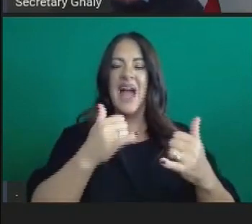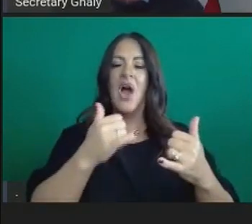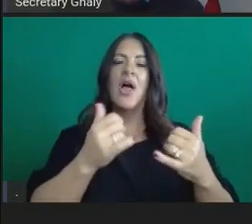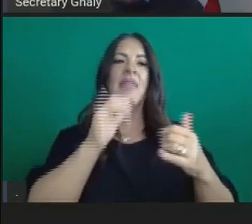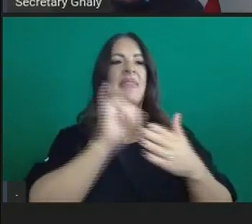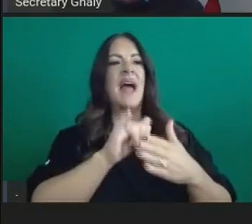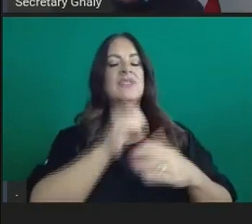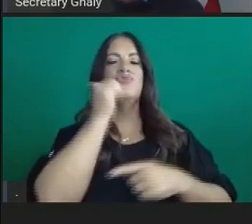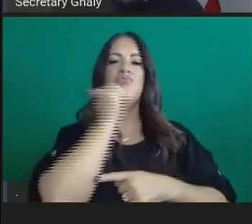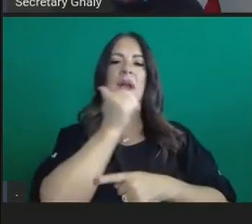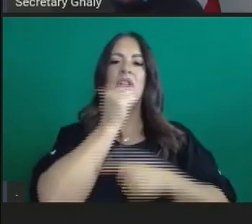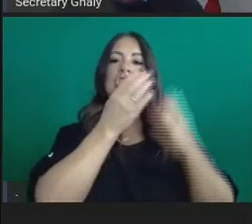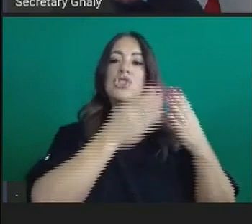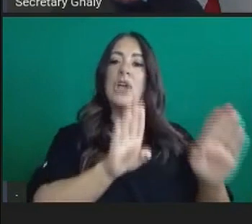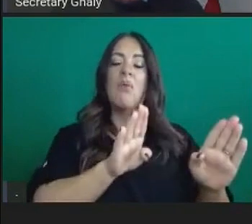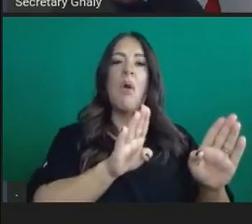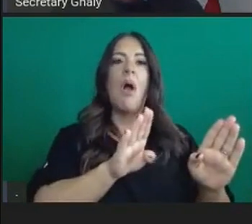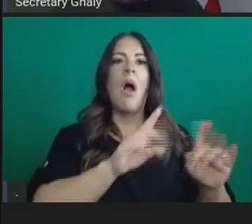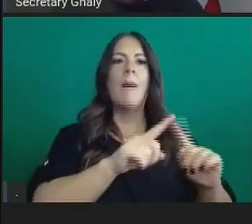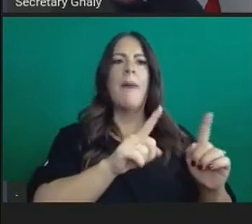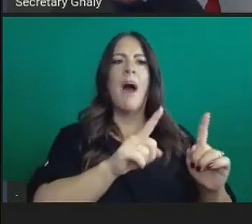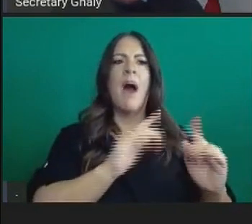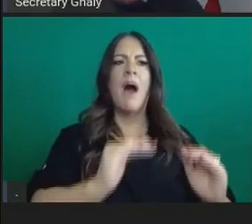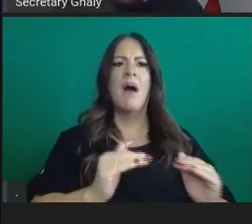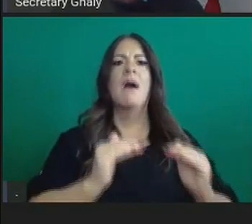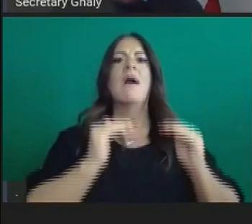THE CARE WHICH BRINGS MOST HOSPITALS IN CALIFORNIA ARE OPERATING TODAY IN CONTINGENCY